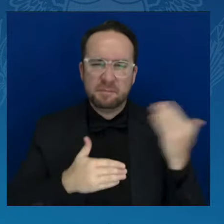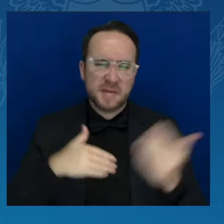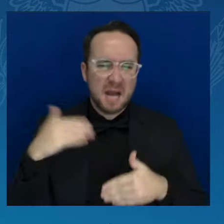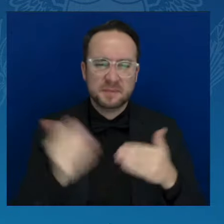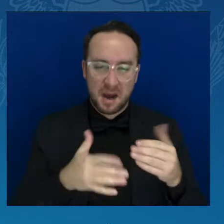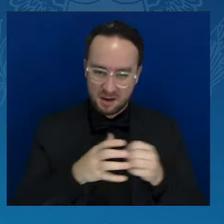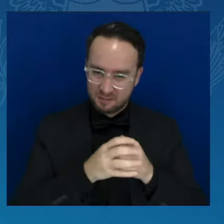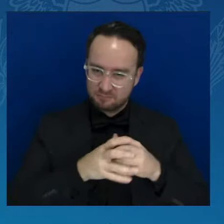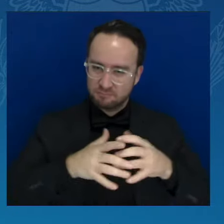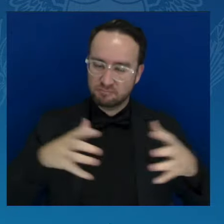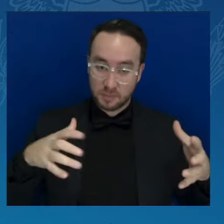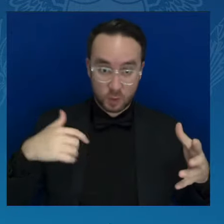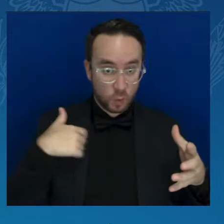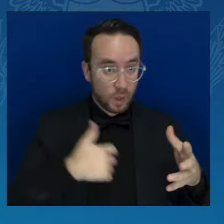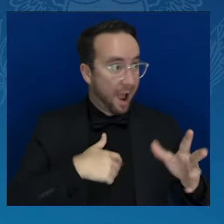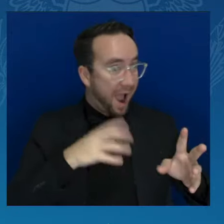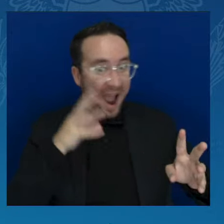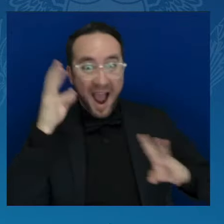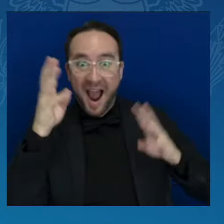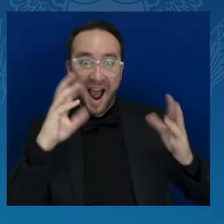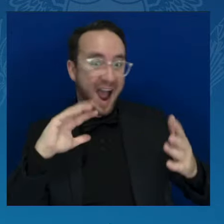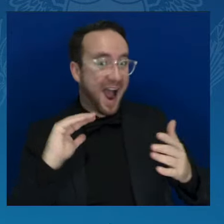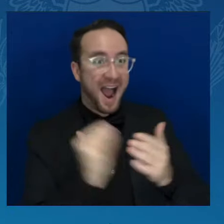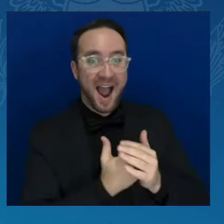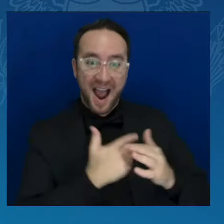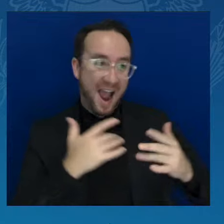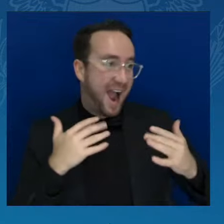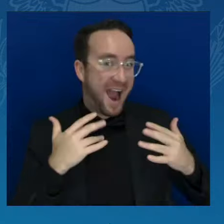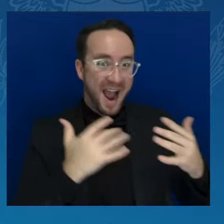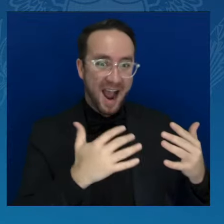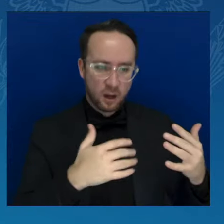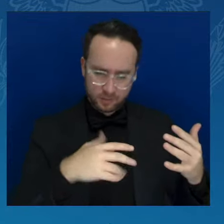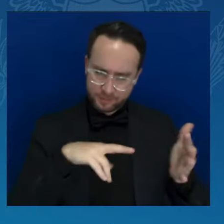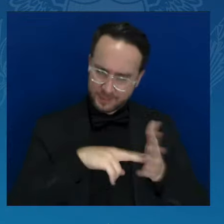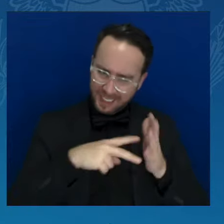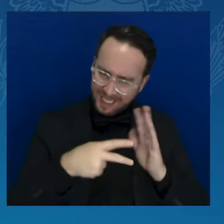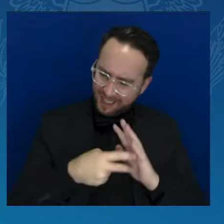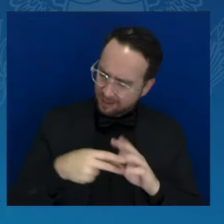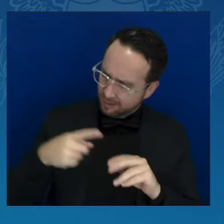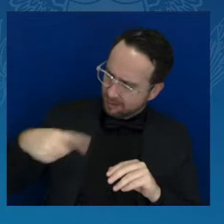To support expanded space cooperation and a level playing field for U.S. companies,